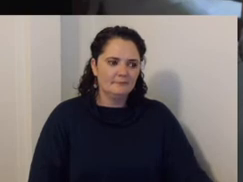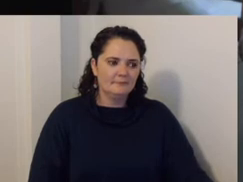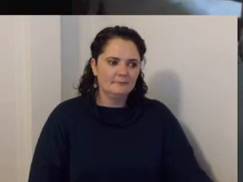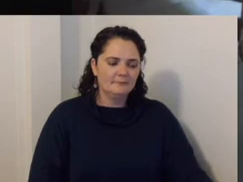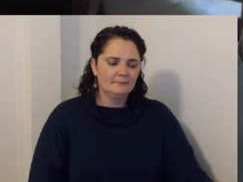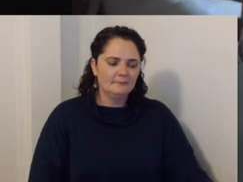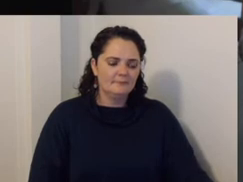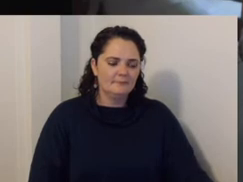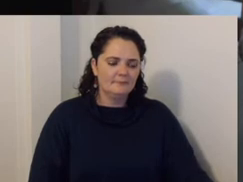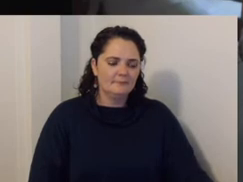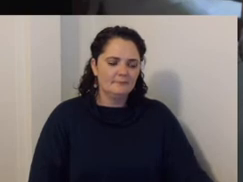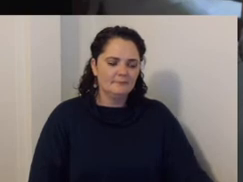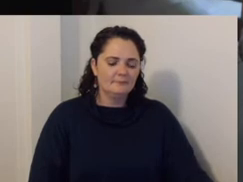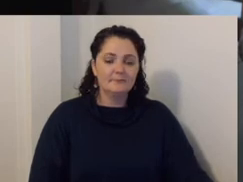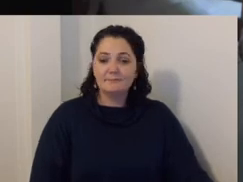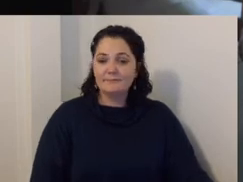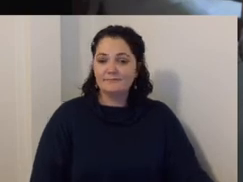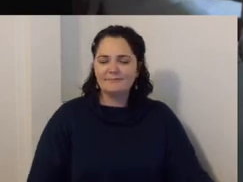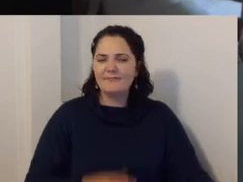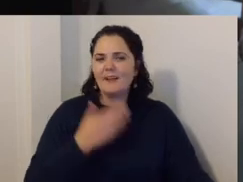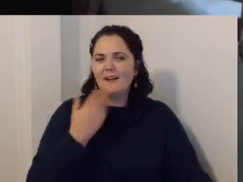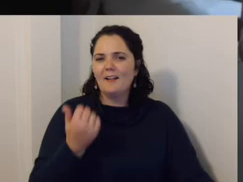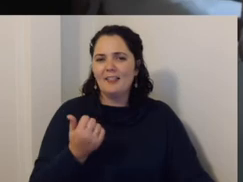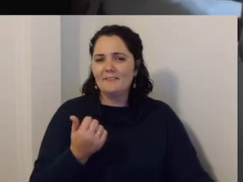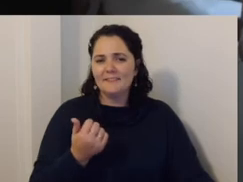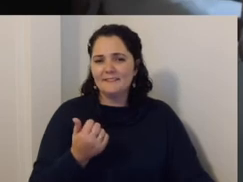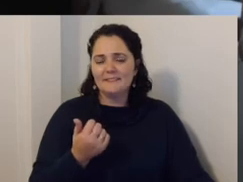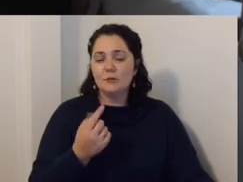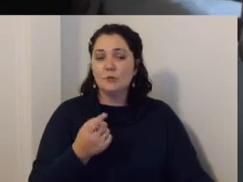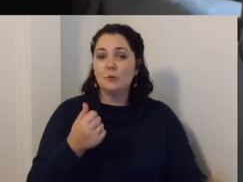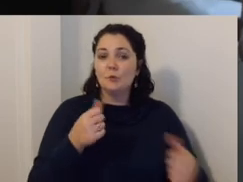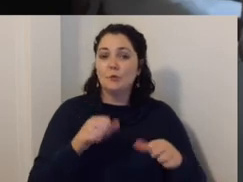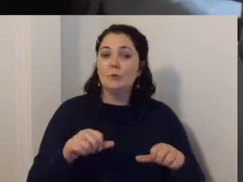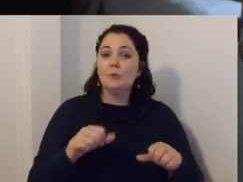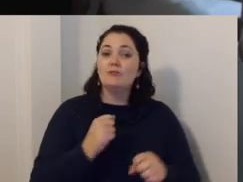this is a really really nice way to use graphite especially for those of you out there joining us